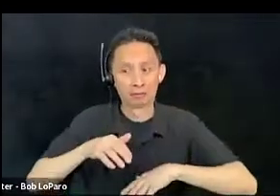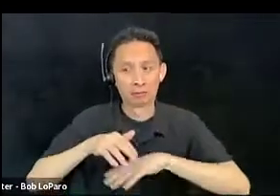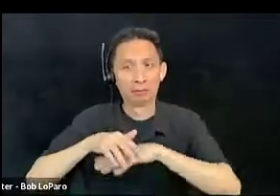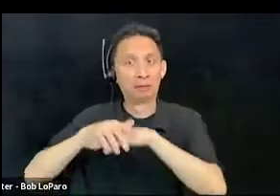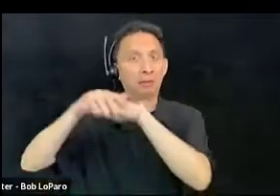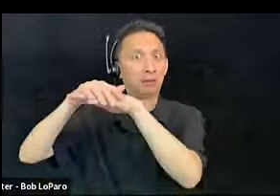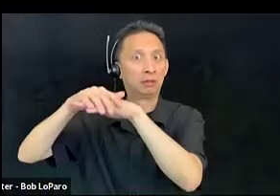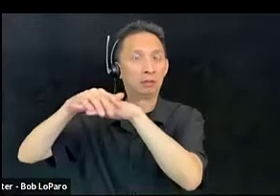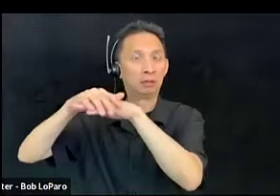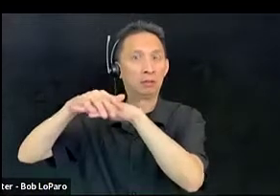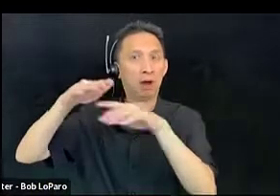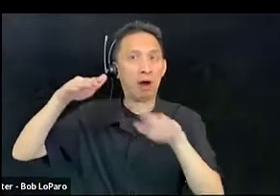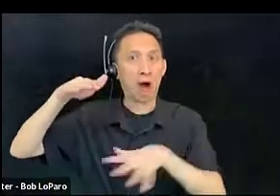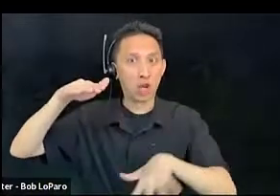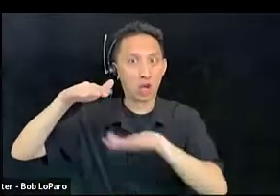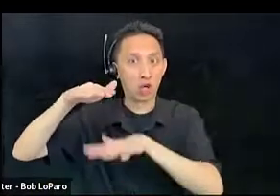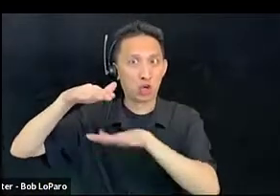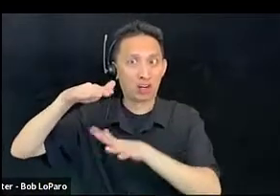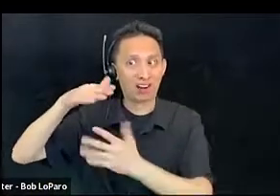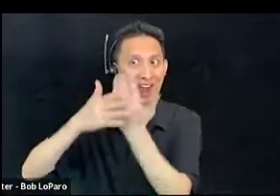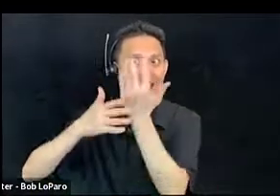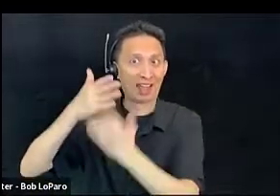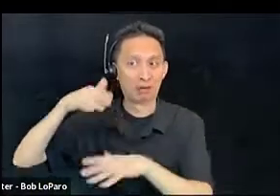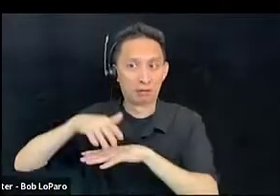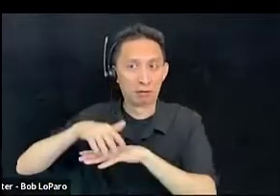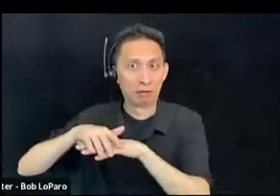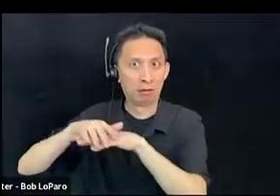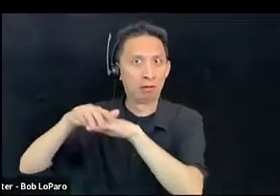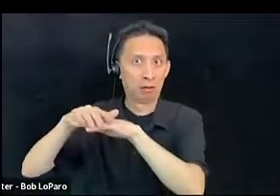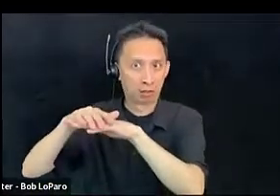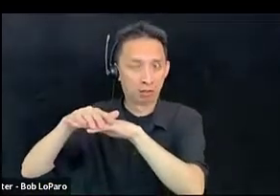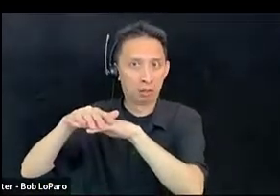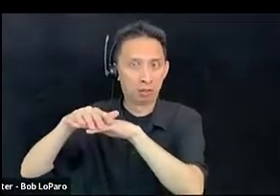involves hand under hand. And we always talk about hand under hand